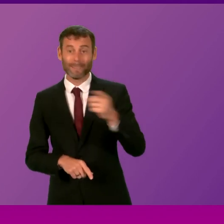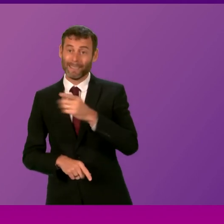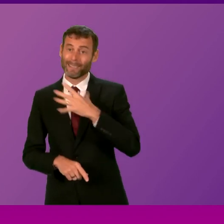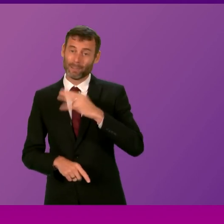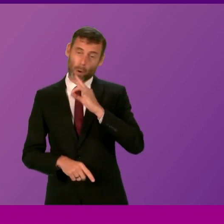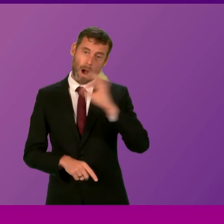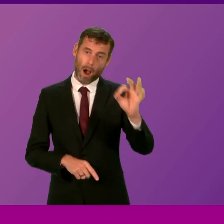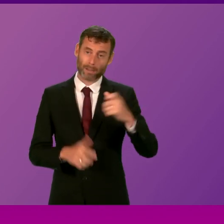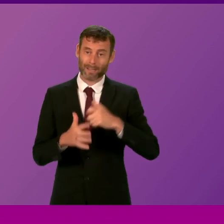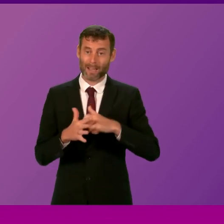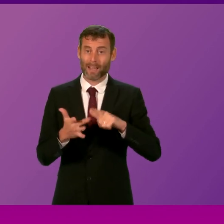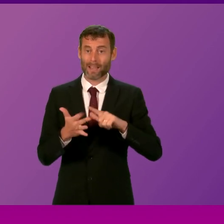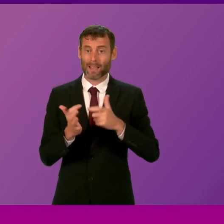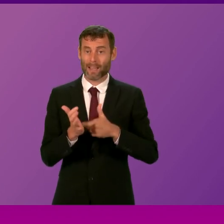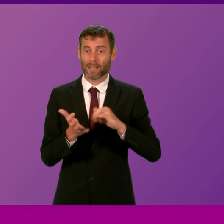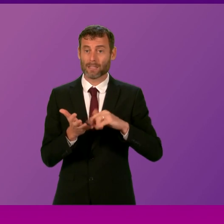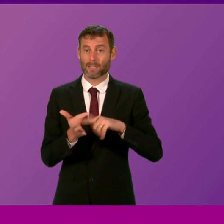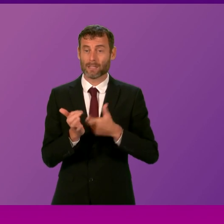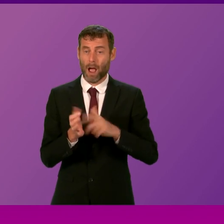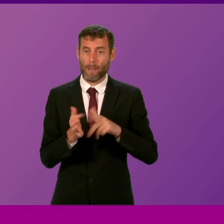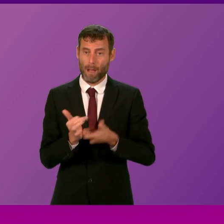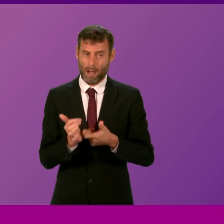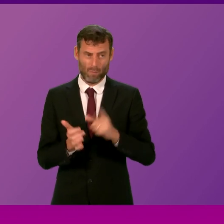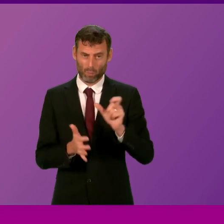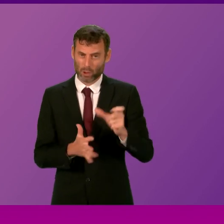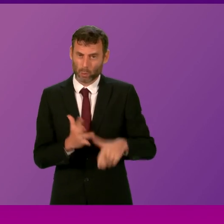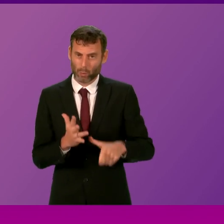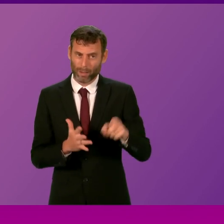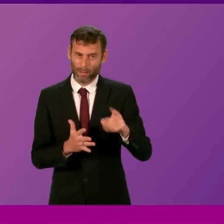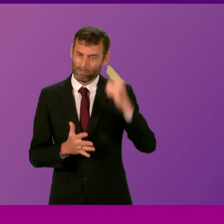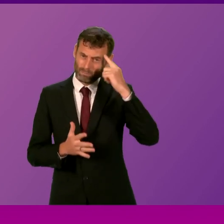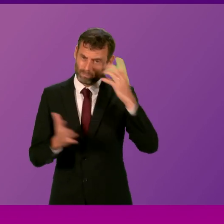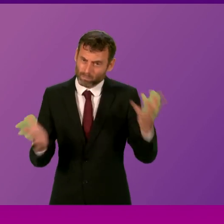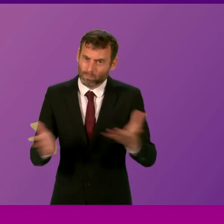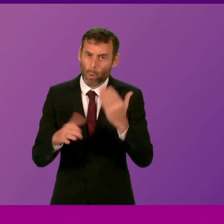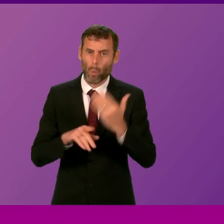probably does not agree with him anyway. In terms of the devolution of employment law,